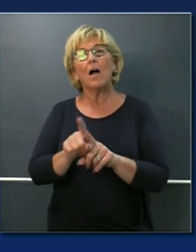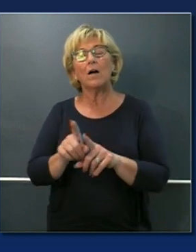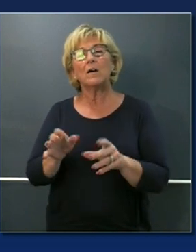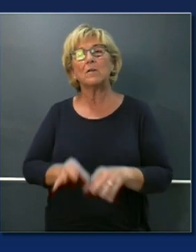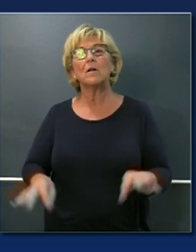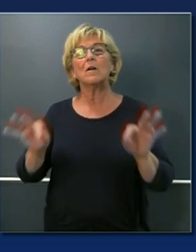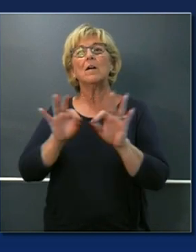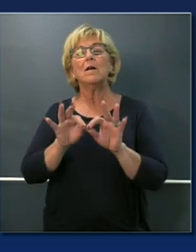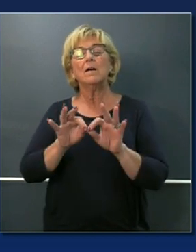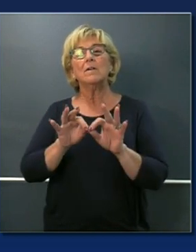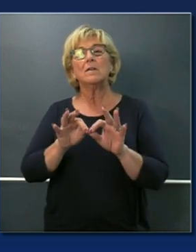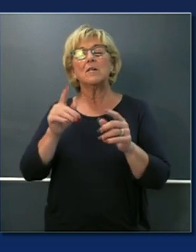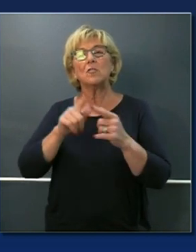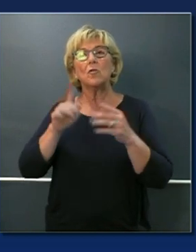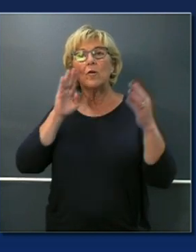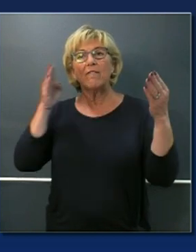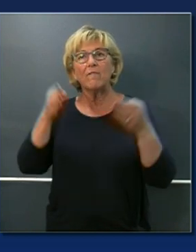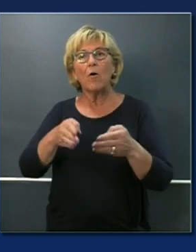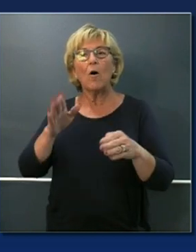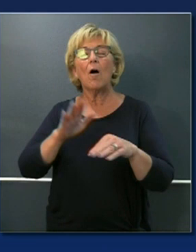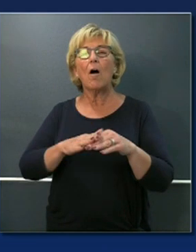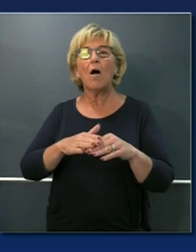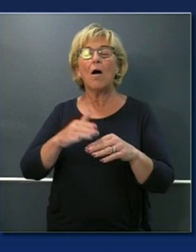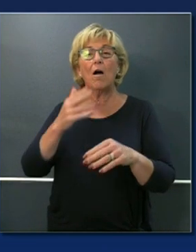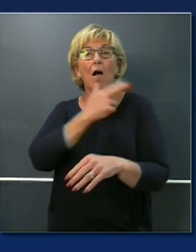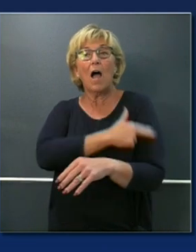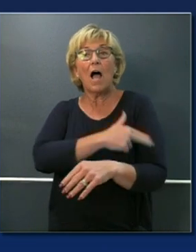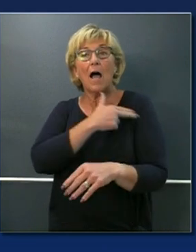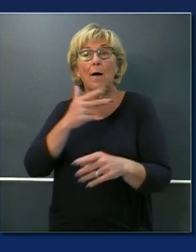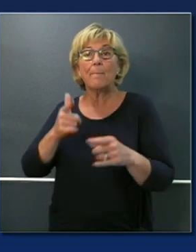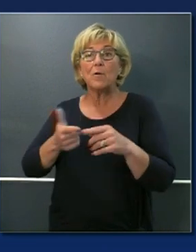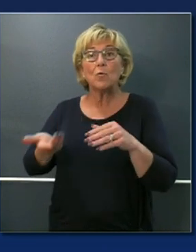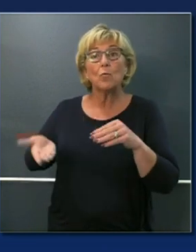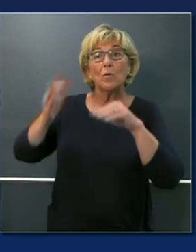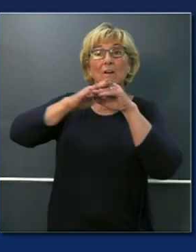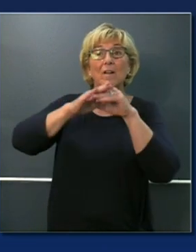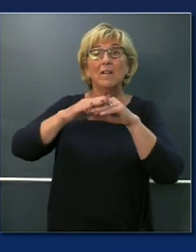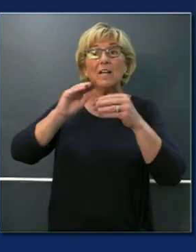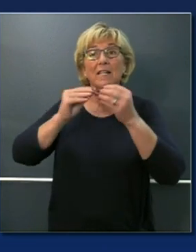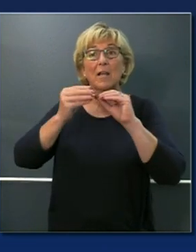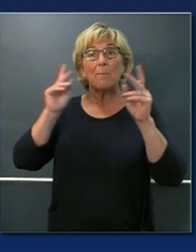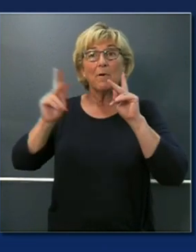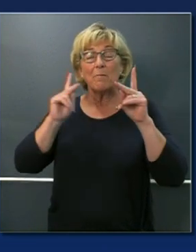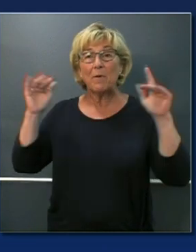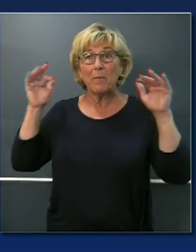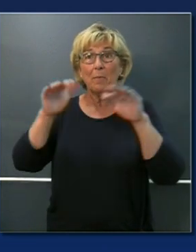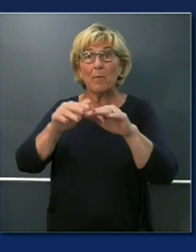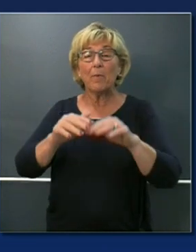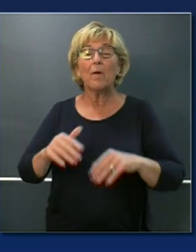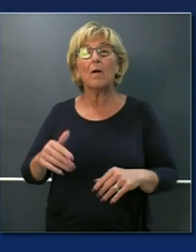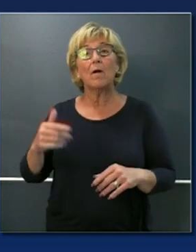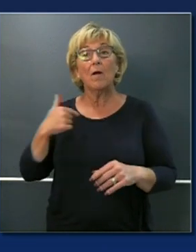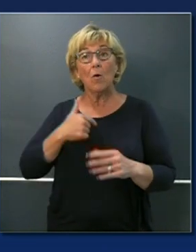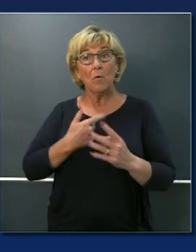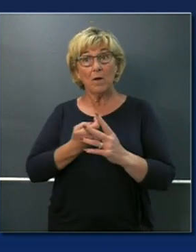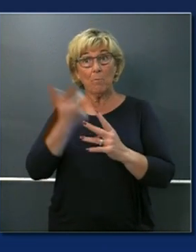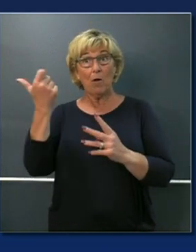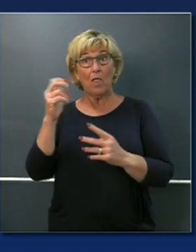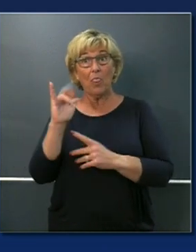THOSE WITH COMORBIDITIES WHO HAVE A GREATER RISK IF THEY ARE EXPOSED. WE HAVE MADE SURE THAT THIS HAS BEEN A VERY CENTRAL PART OF OUR